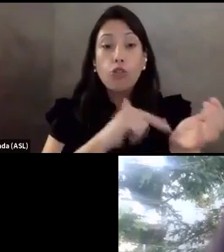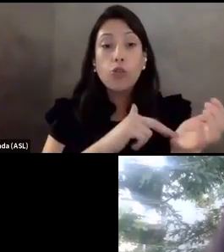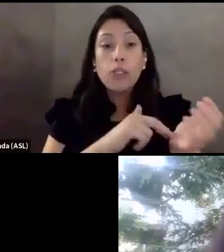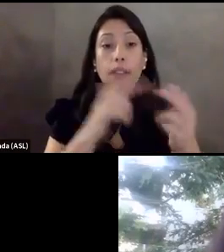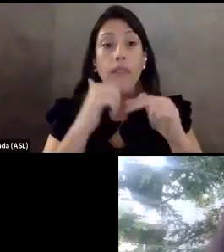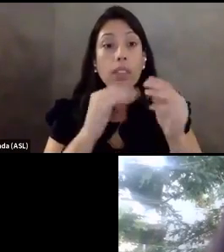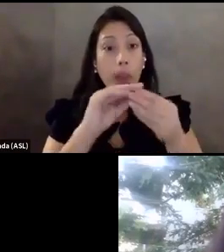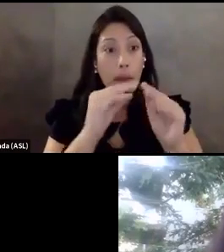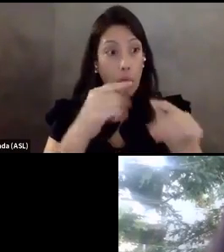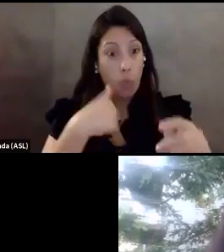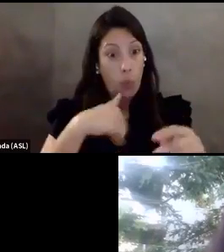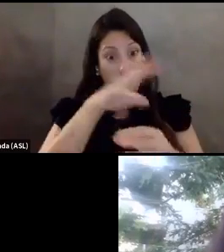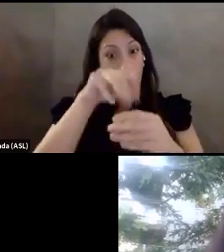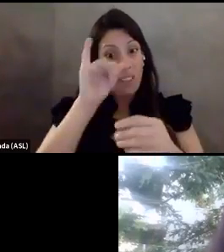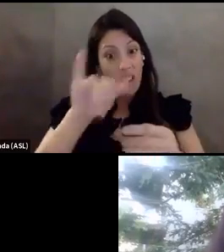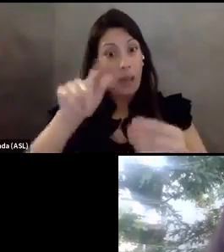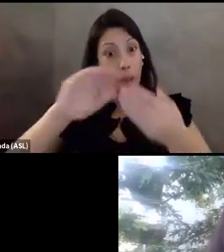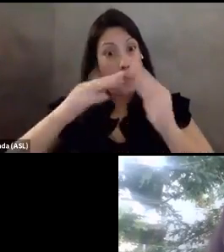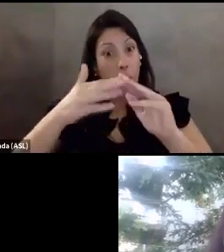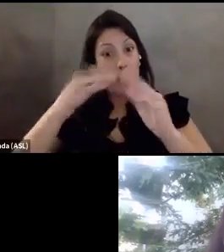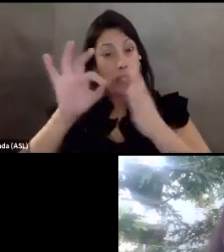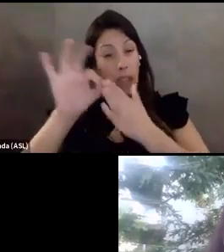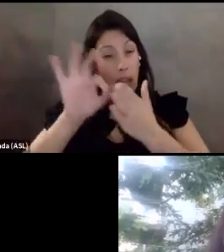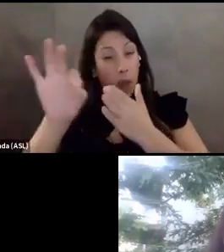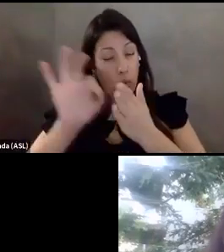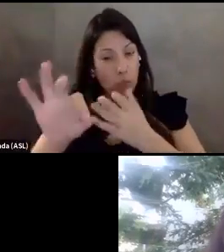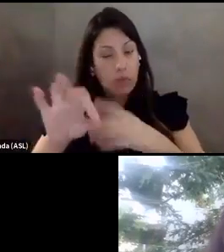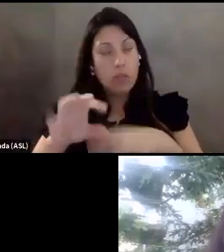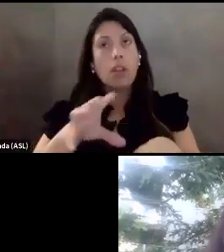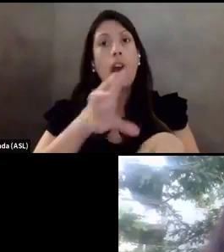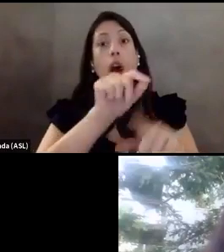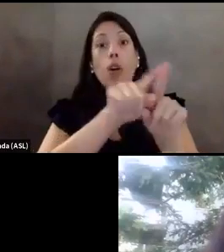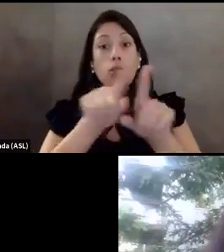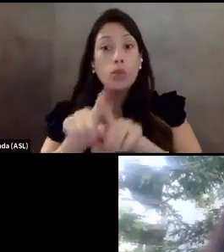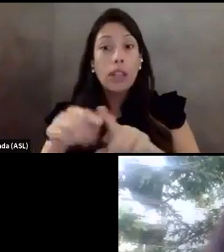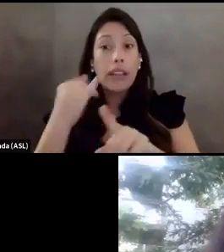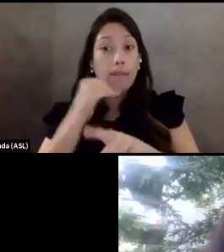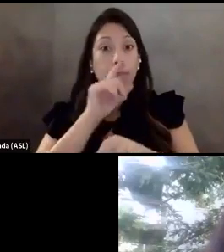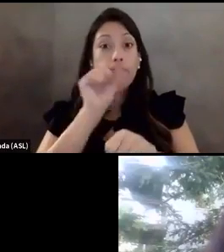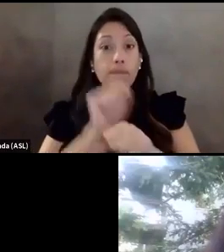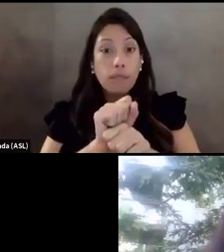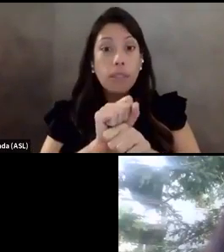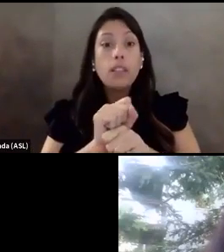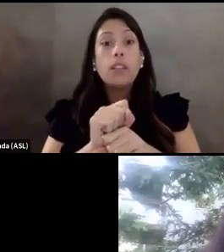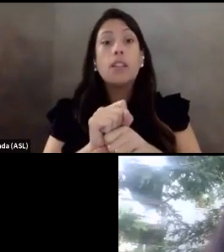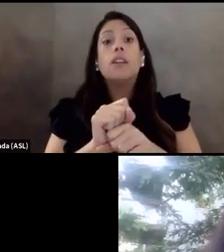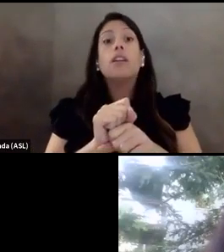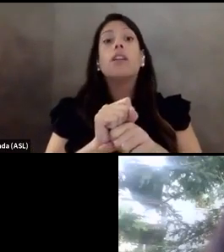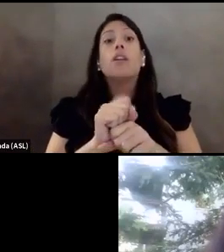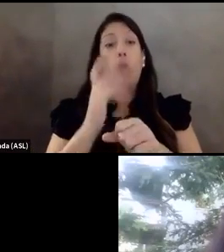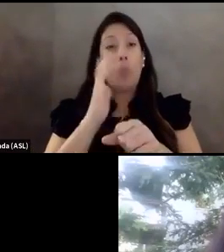And if we are, should and should this affect our tier, if it is essentially in a contained environment?